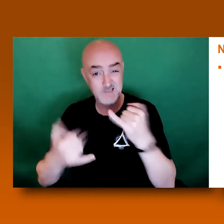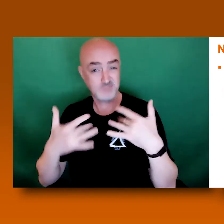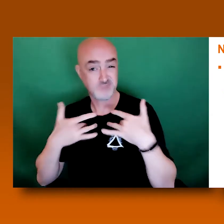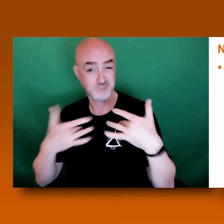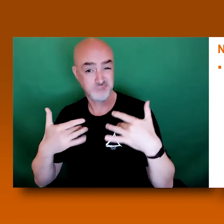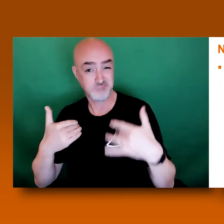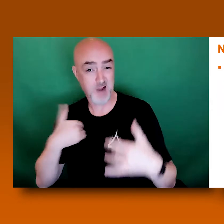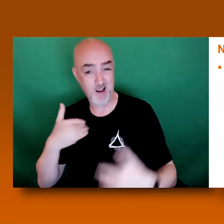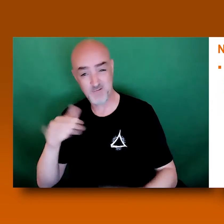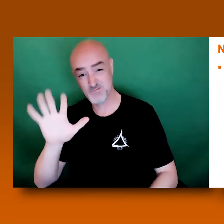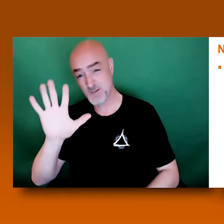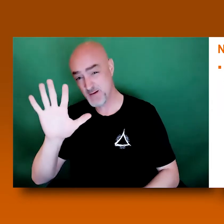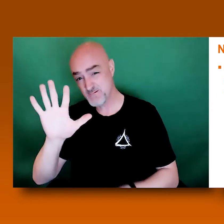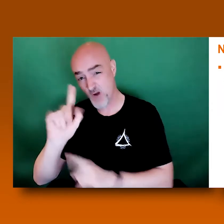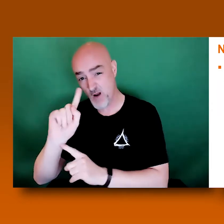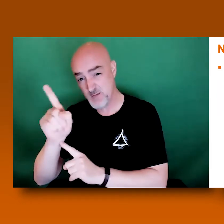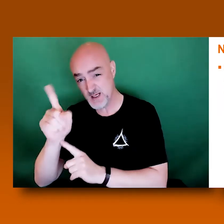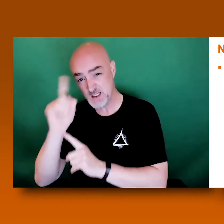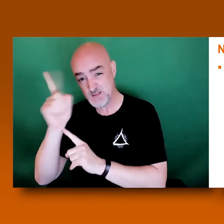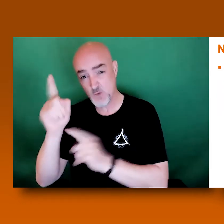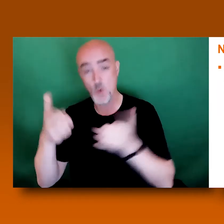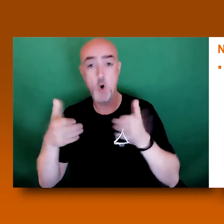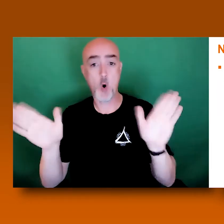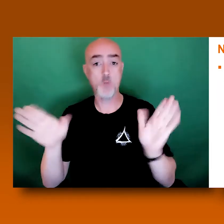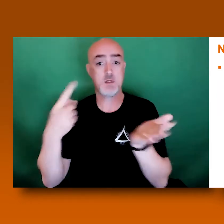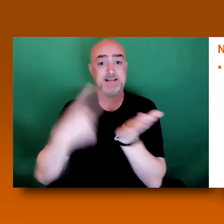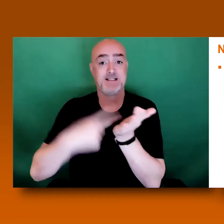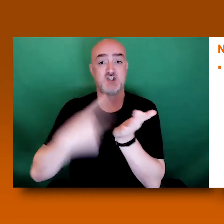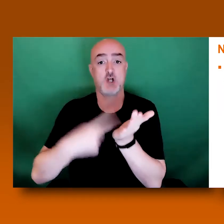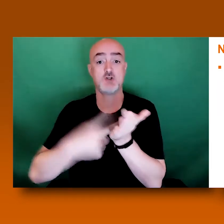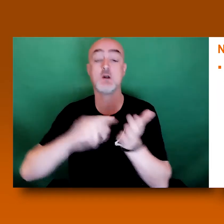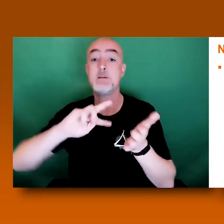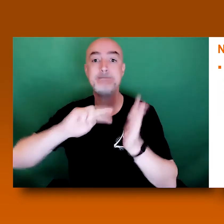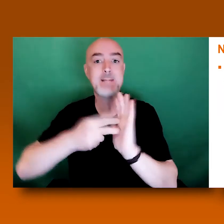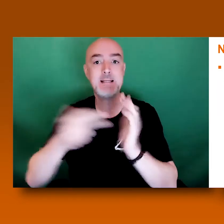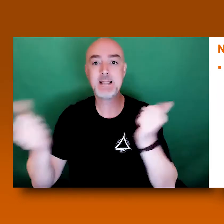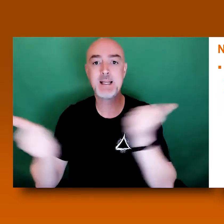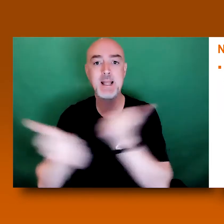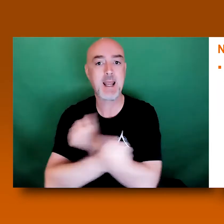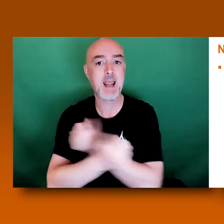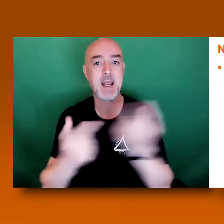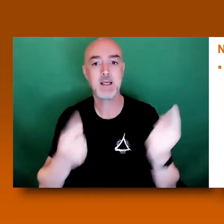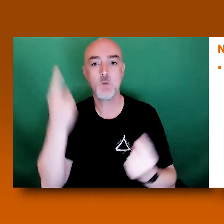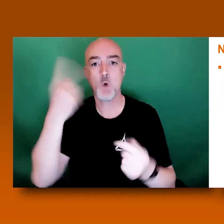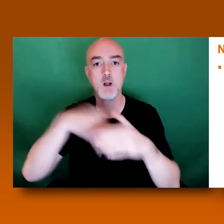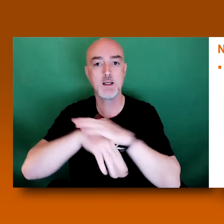Finally, at the end, there's about 5 minutes for open discussion between all of the reviewers.